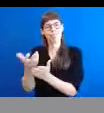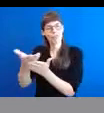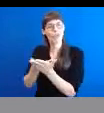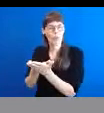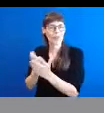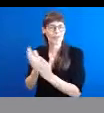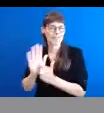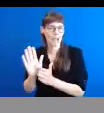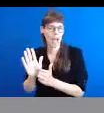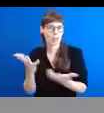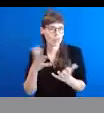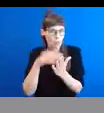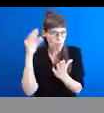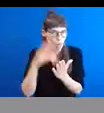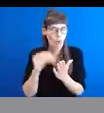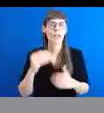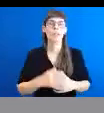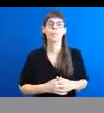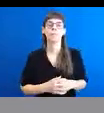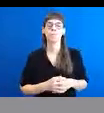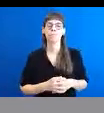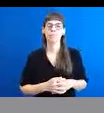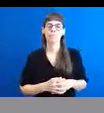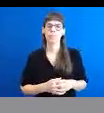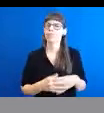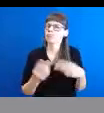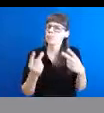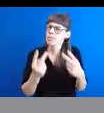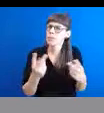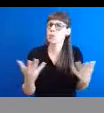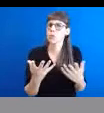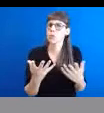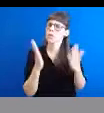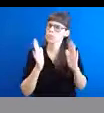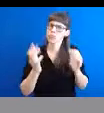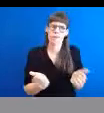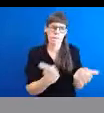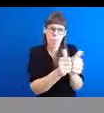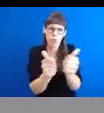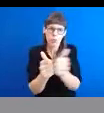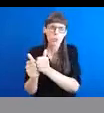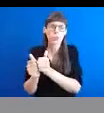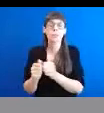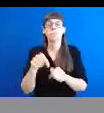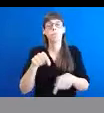by mentioning some key lessons learned illustrated by the examples in the document. First of all, how important it is